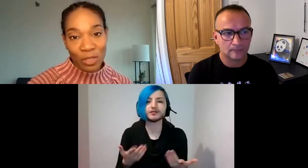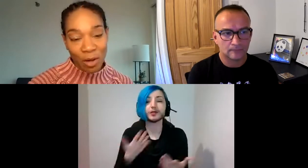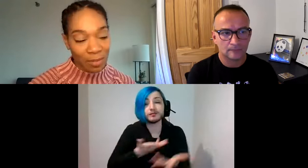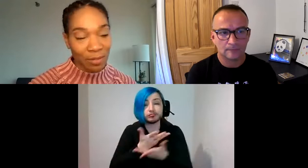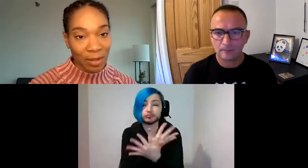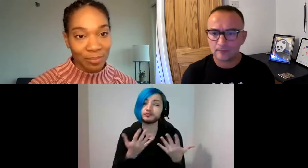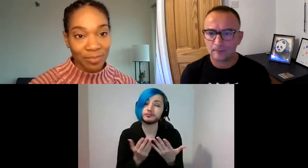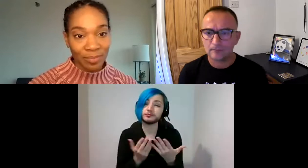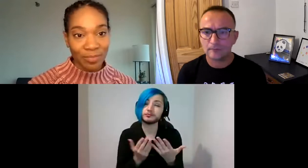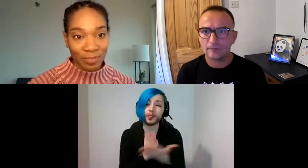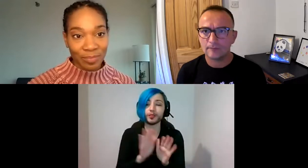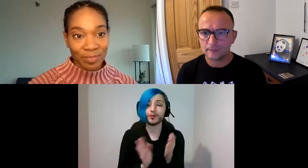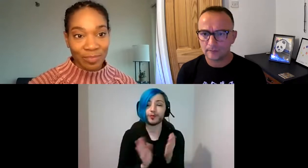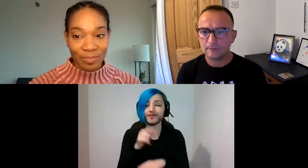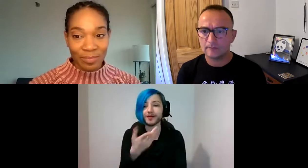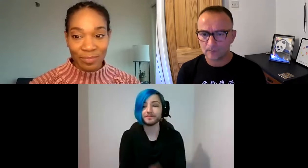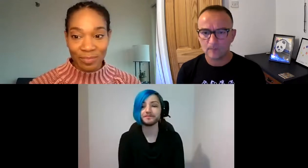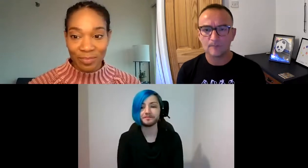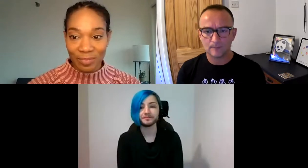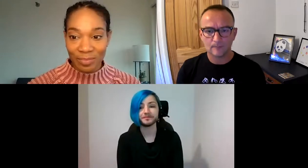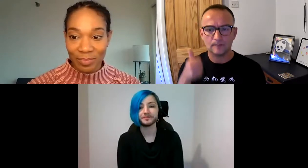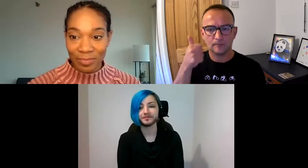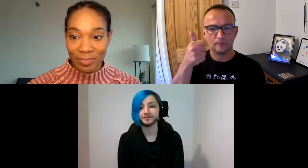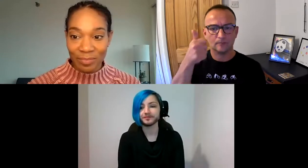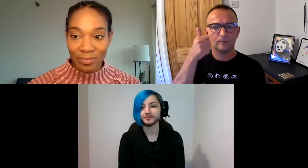There is lots of Sign Language_Interpreters that often